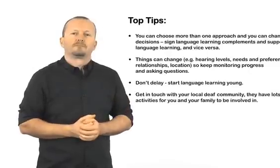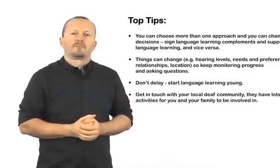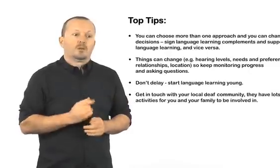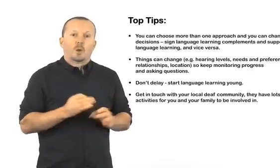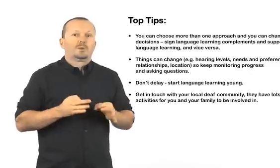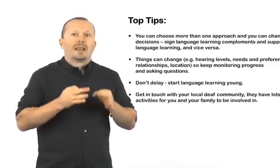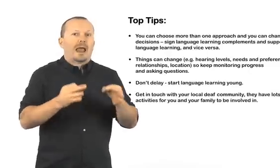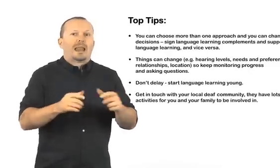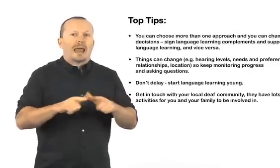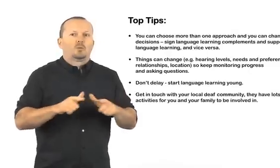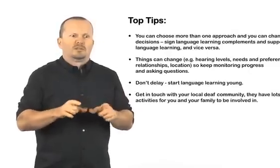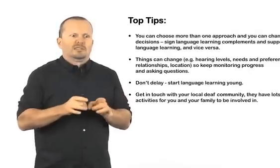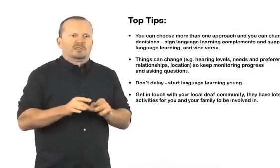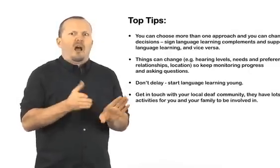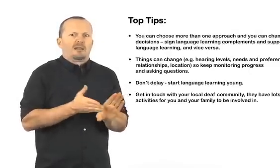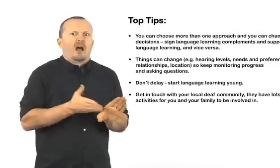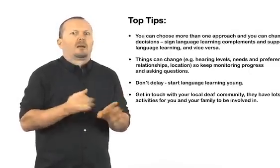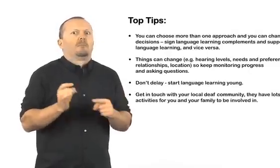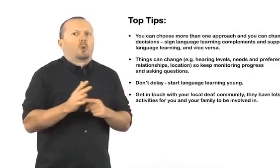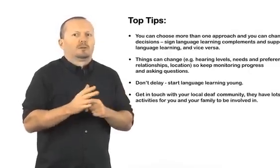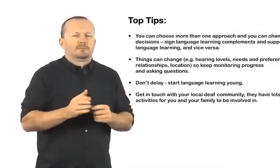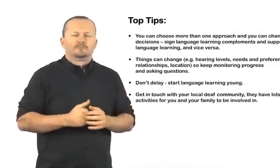Don’t delay – start language learning young.